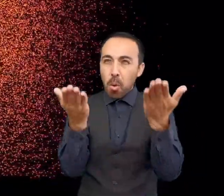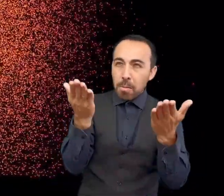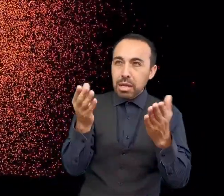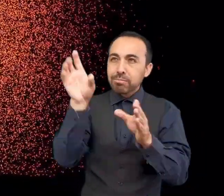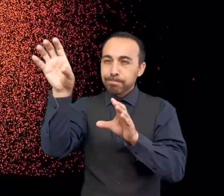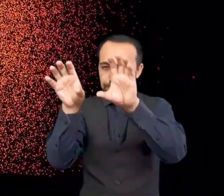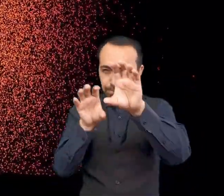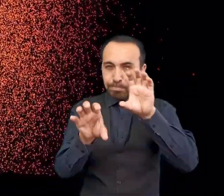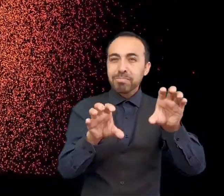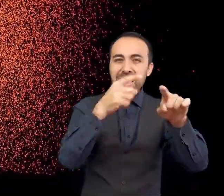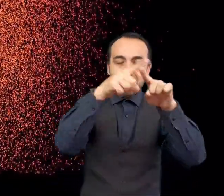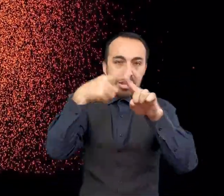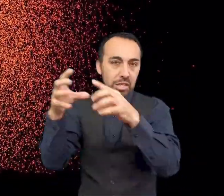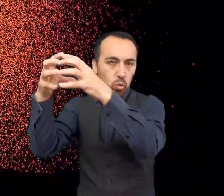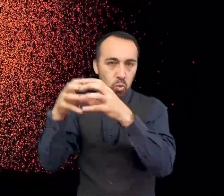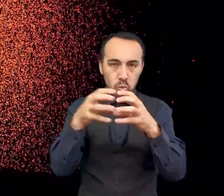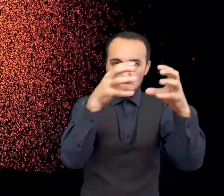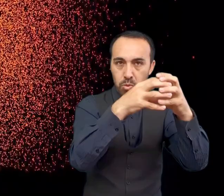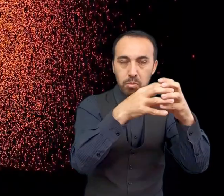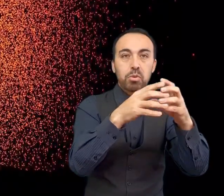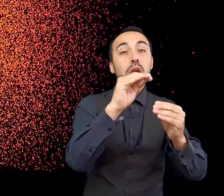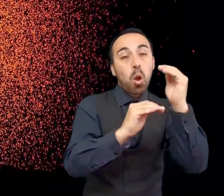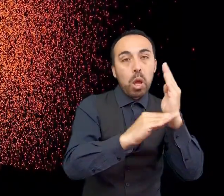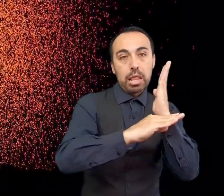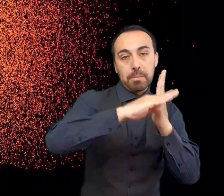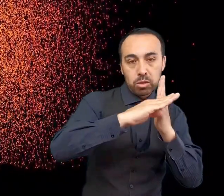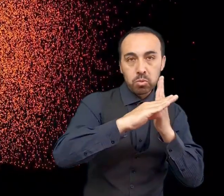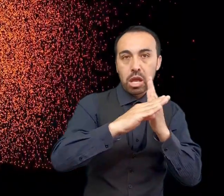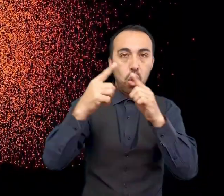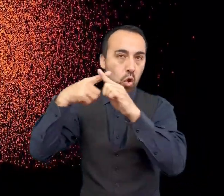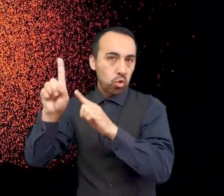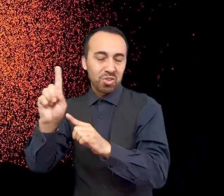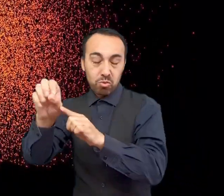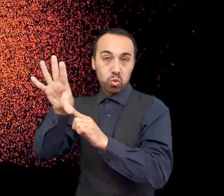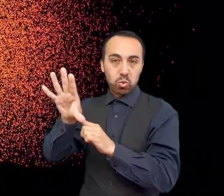Put another way, each star is plotted on the chart to measure its brightness versus